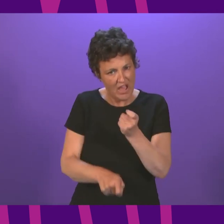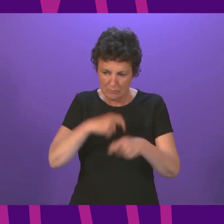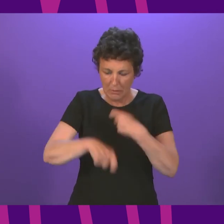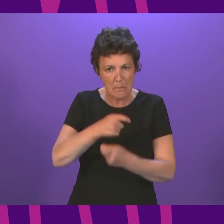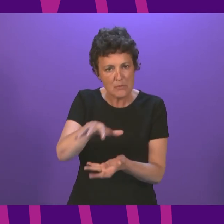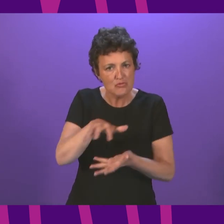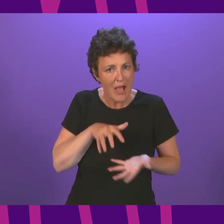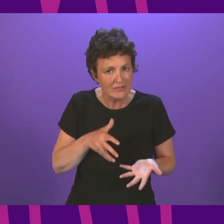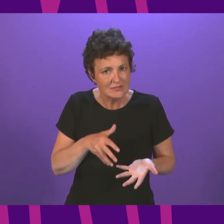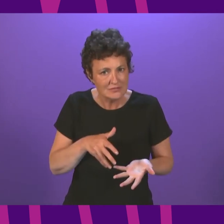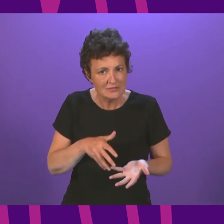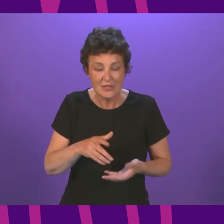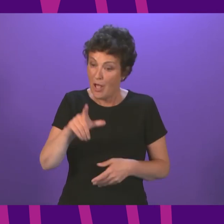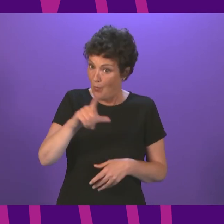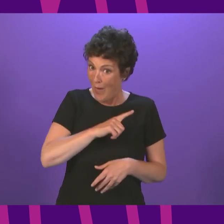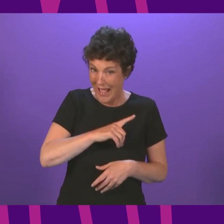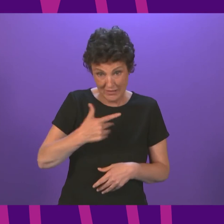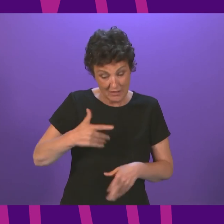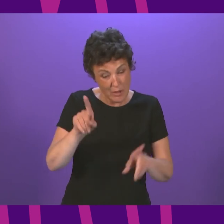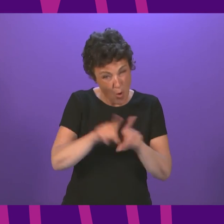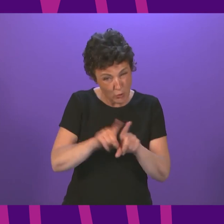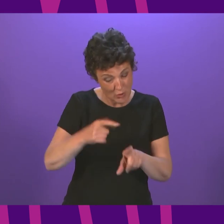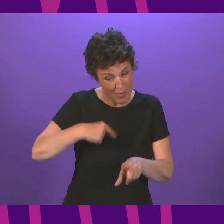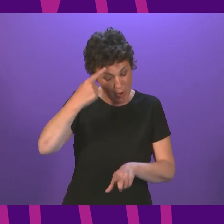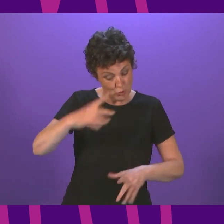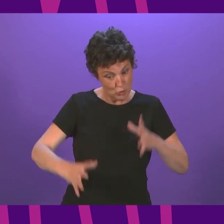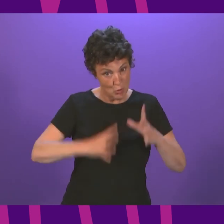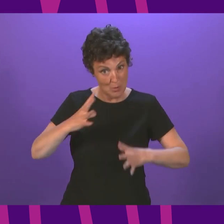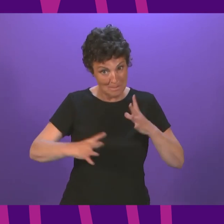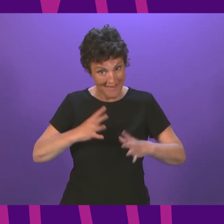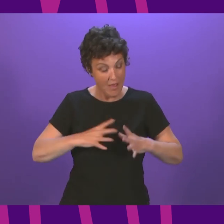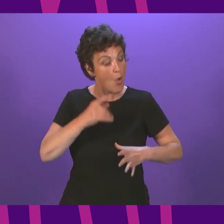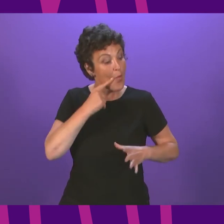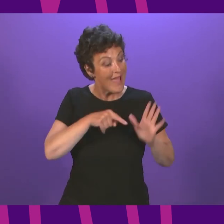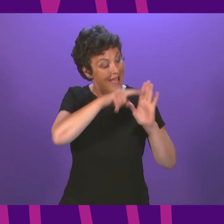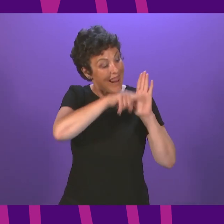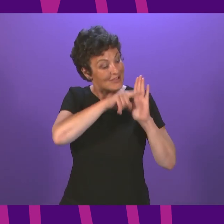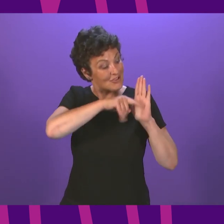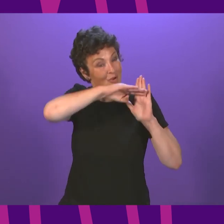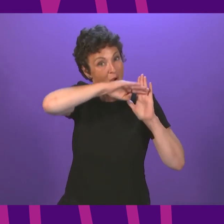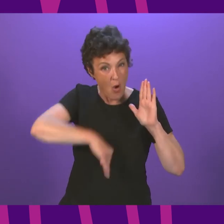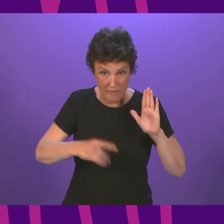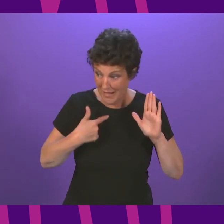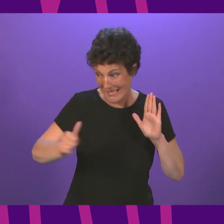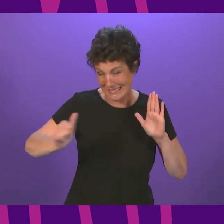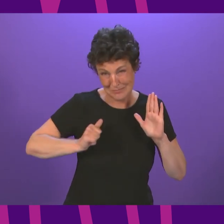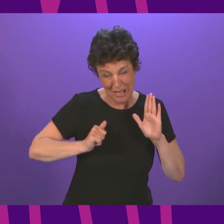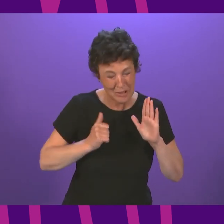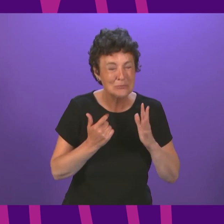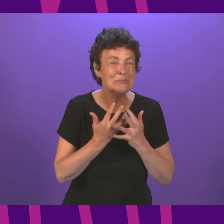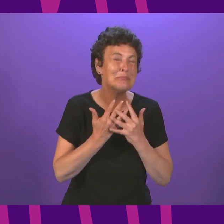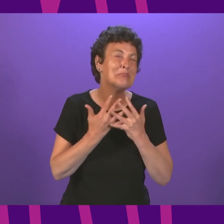It is injured pride. In that respect, Mr Fraser is absolutely correct.